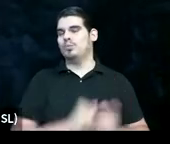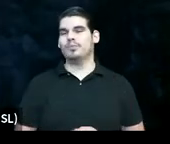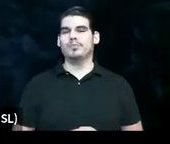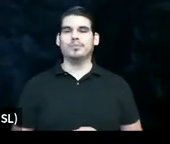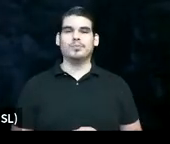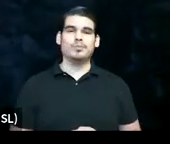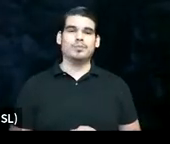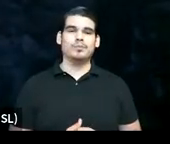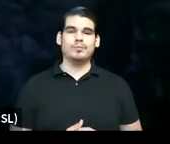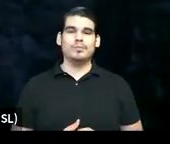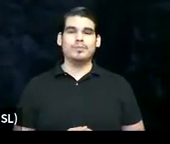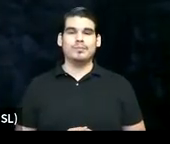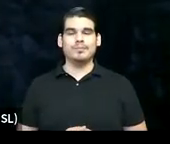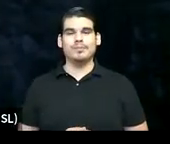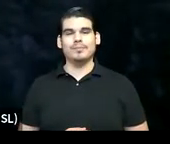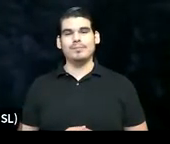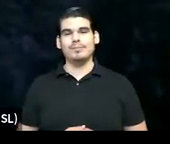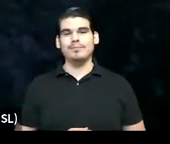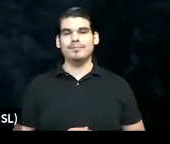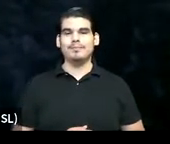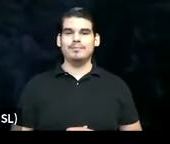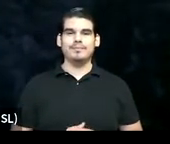Alright, so since this webinar is interactive